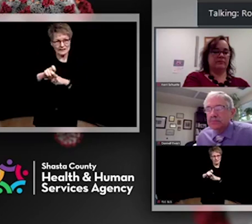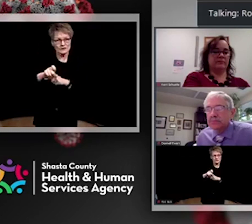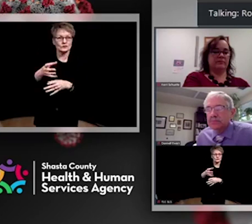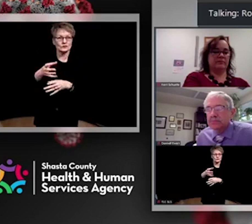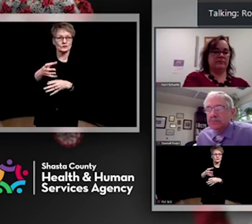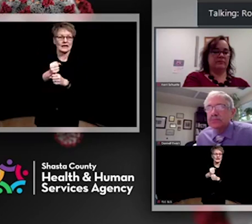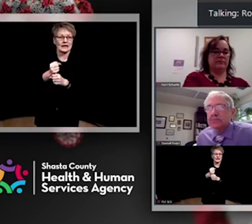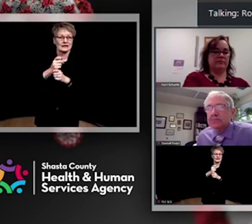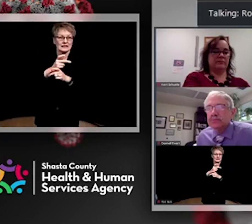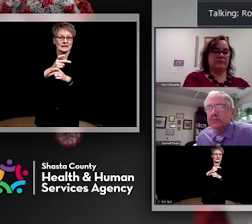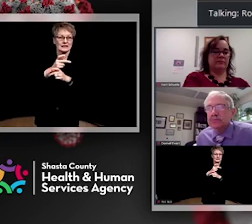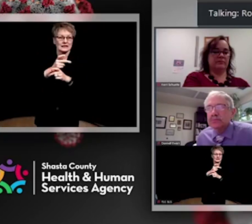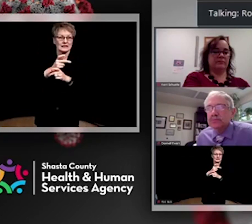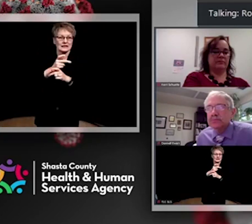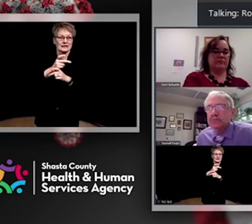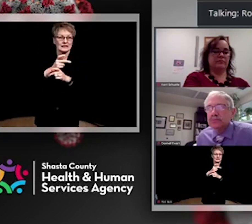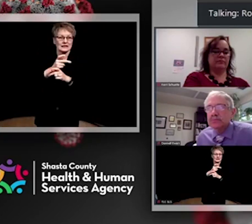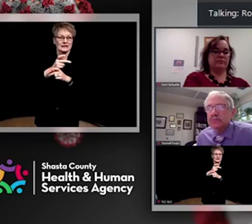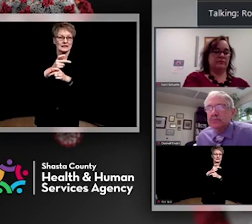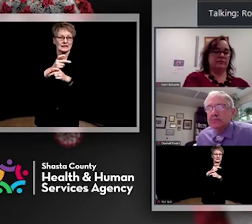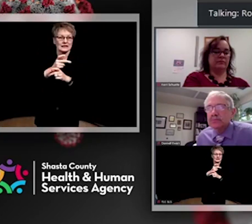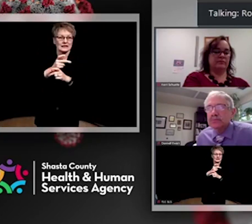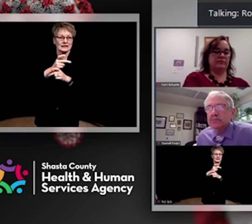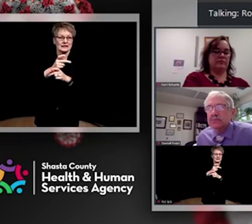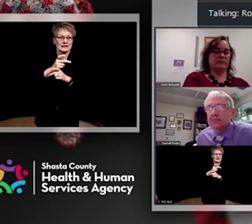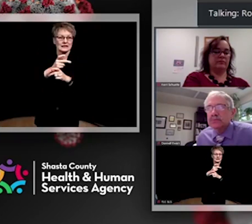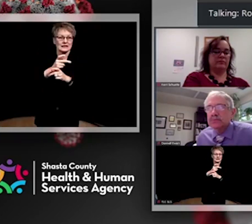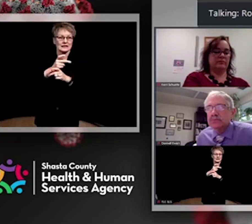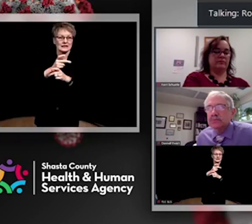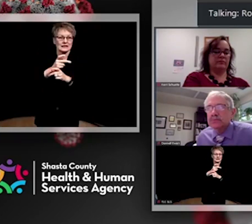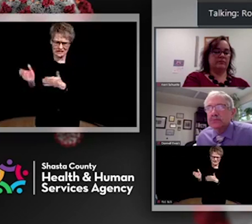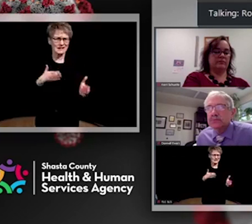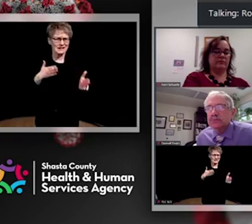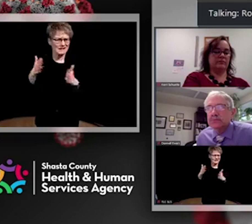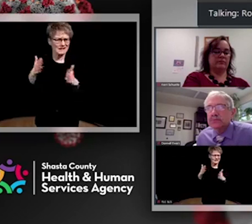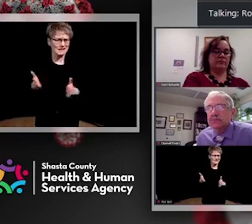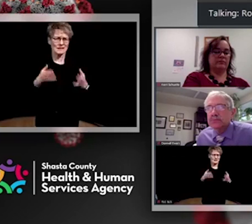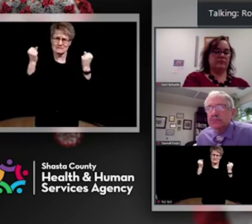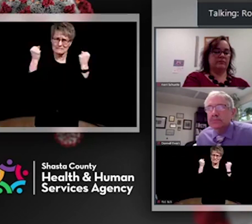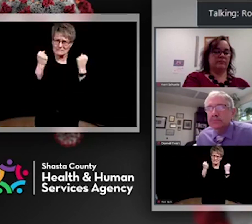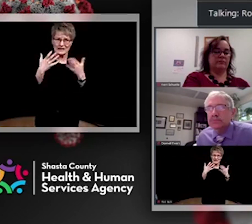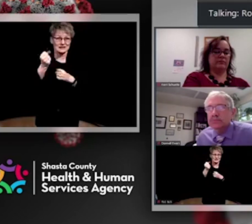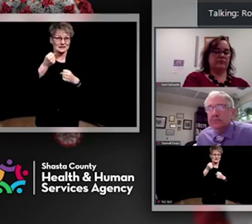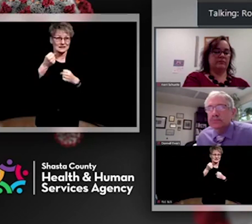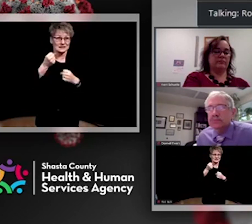planned for many years, quite frankly. And that's why we've spent a significant amount of time